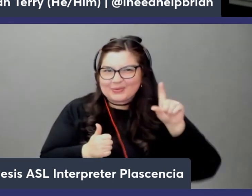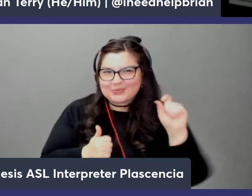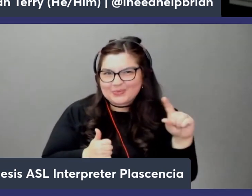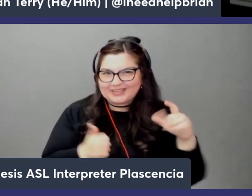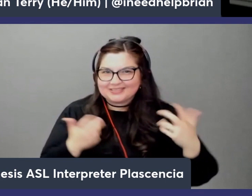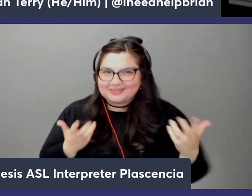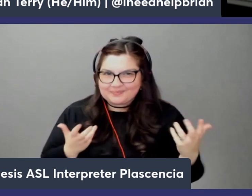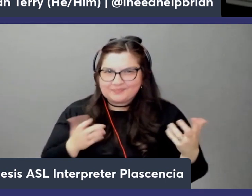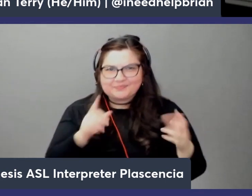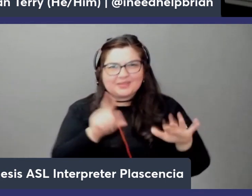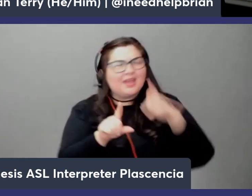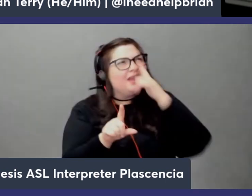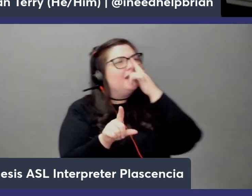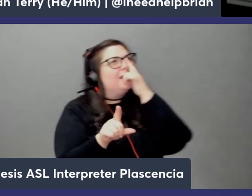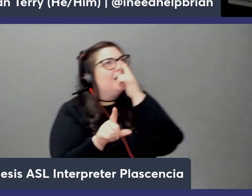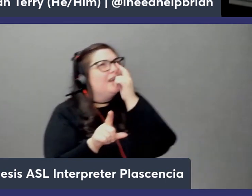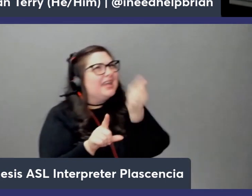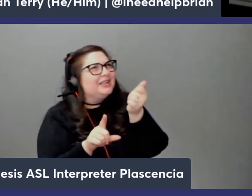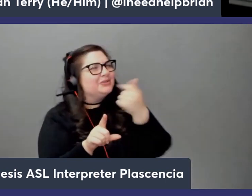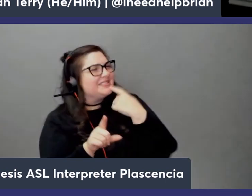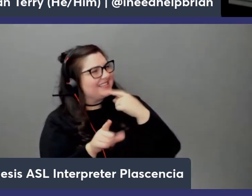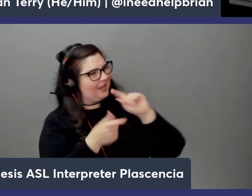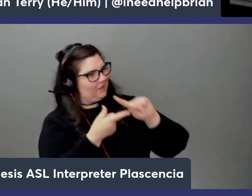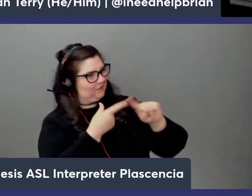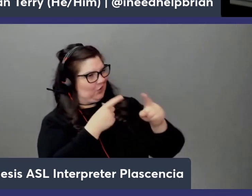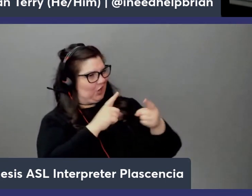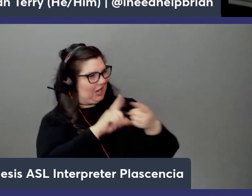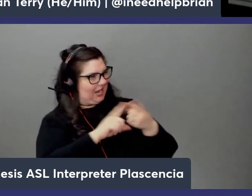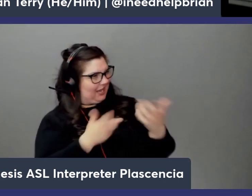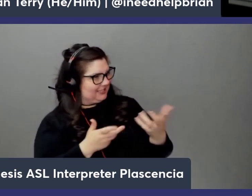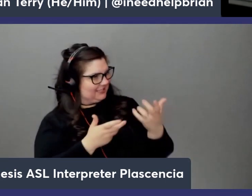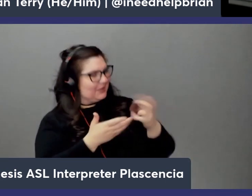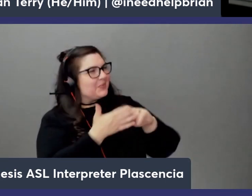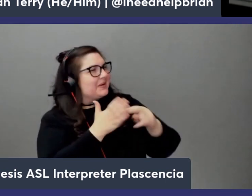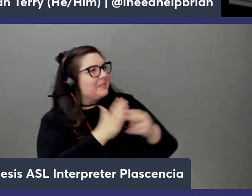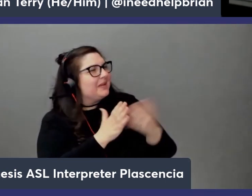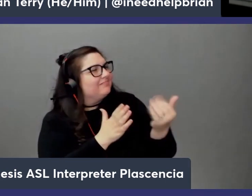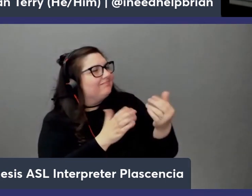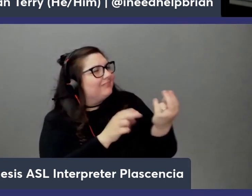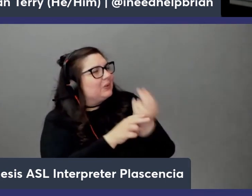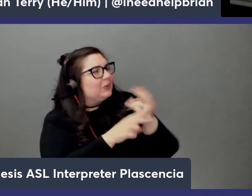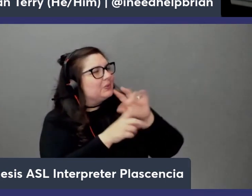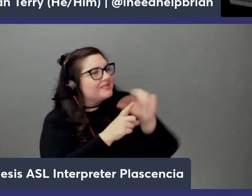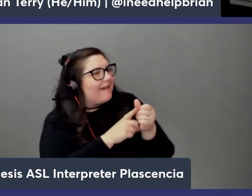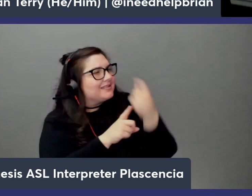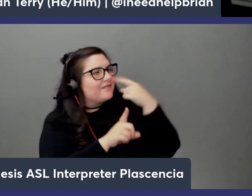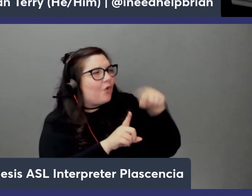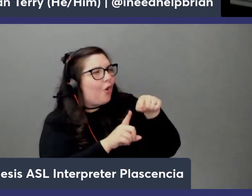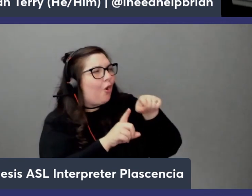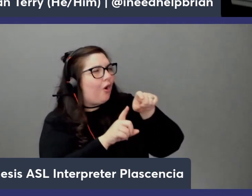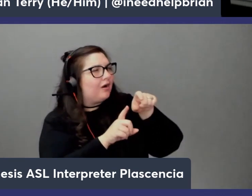Super interesting you said friends. Talk a little bit about the use cases for graph databases, I know friends is one of them, but.